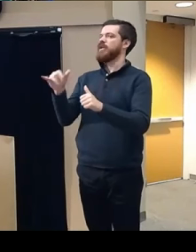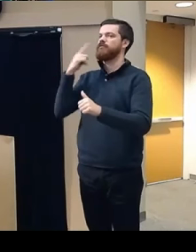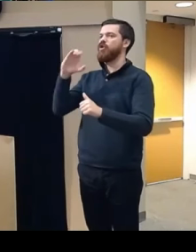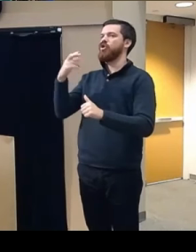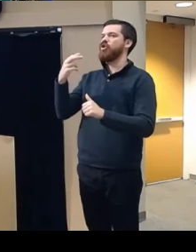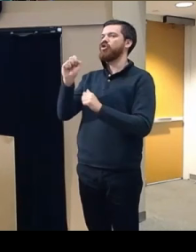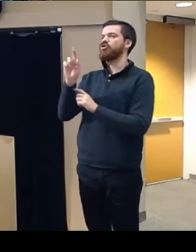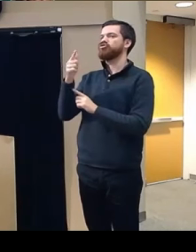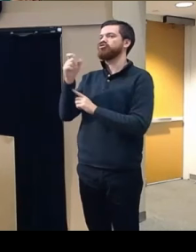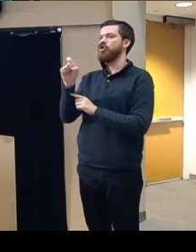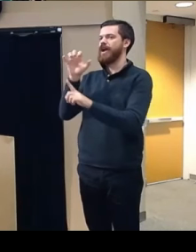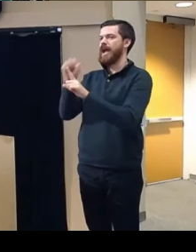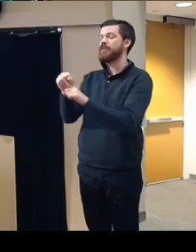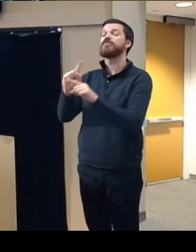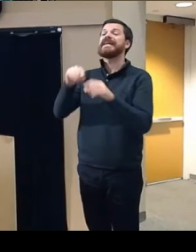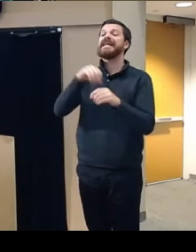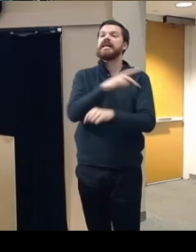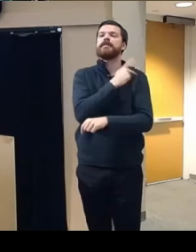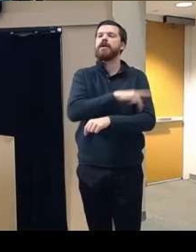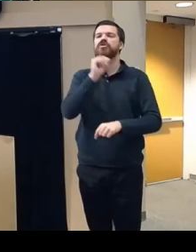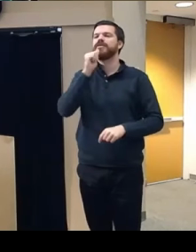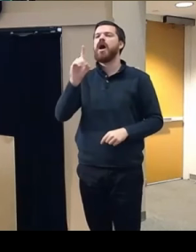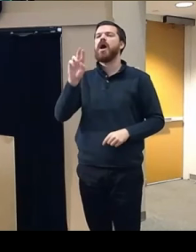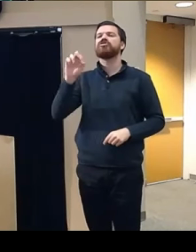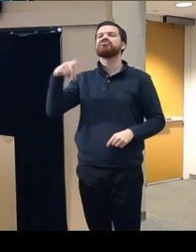do that to drop a charge but un impatient you're not dropping charges at that level